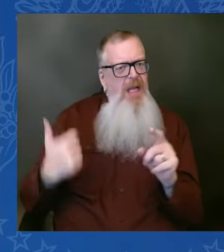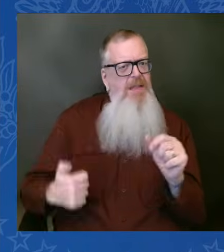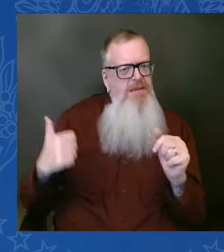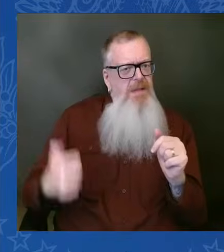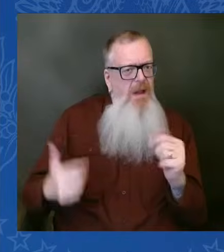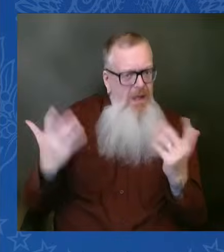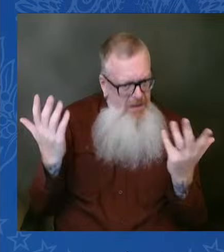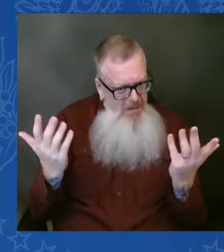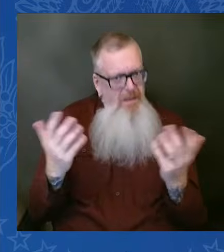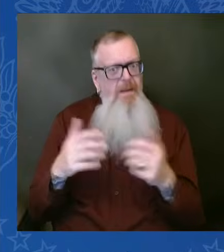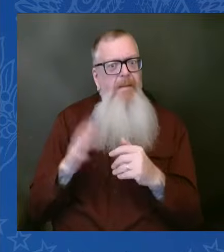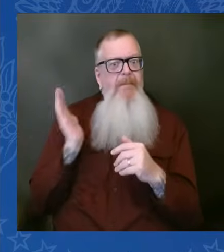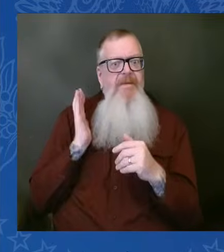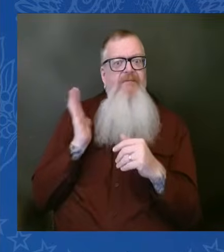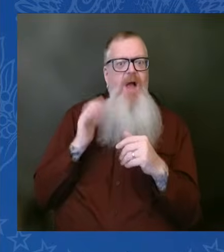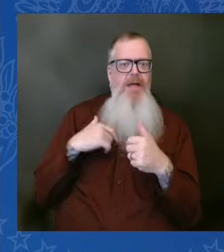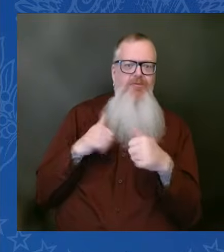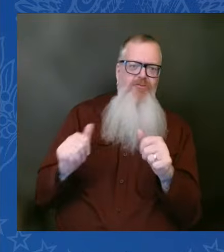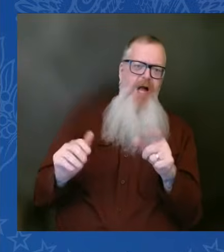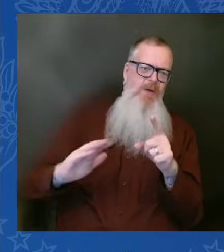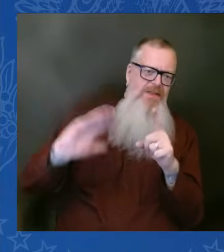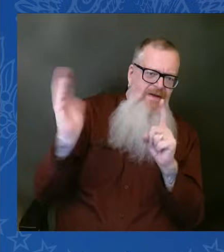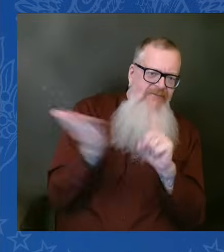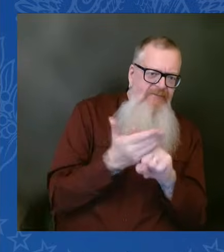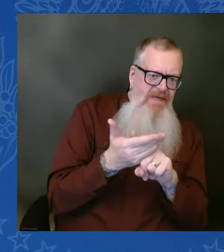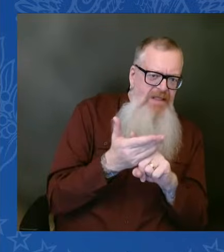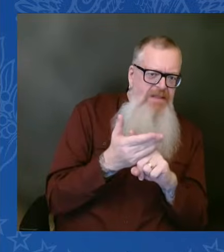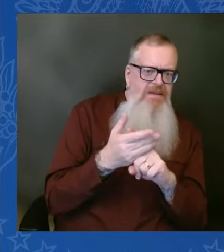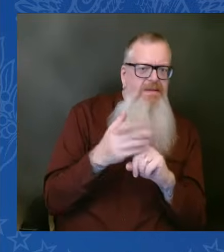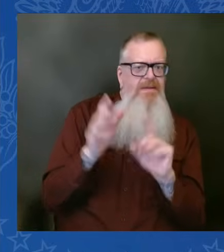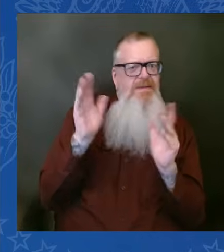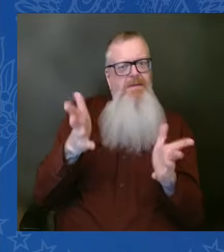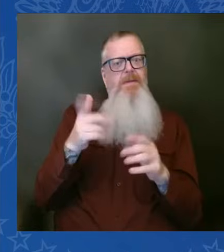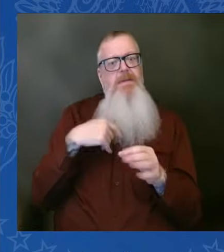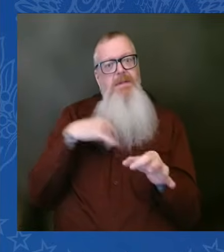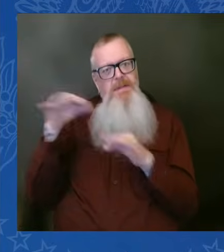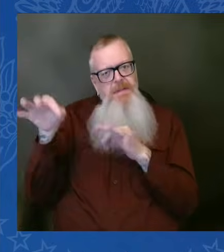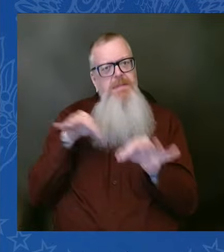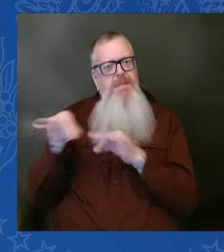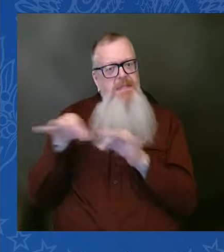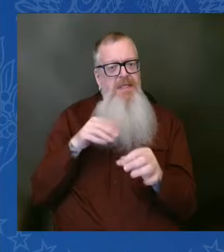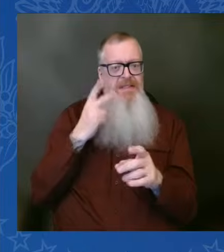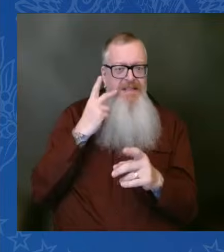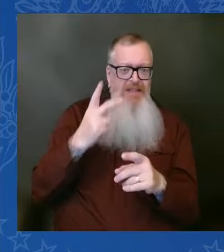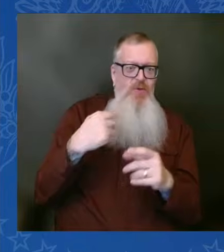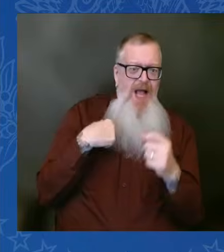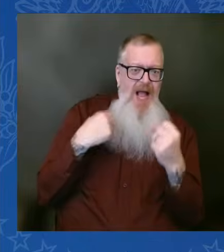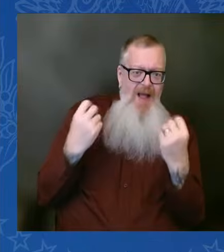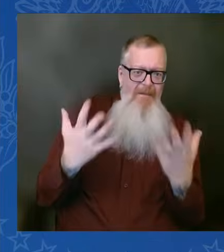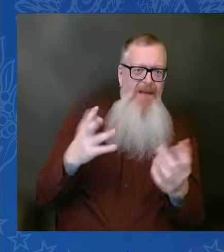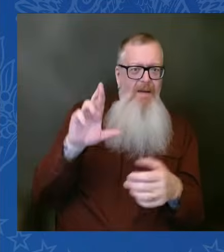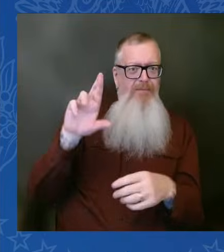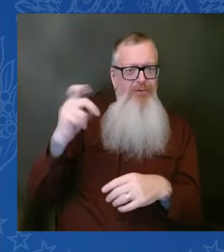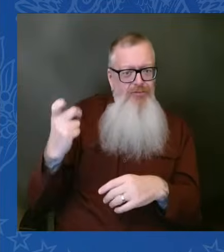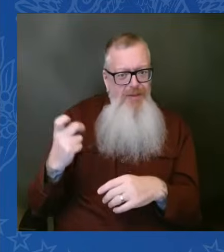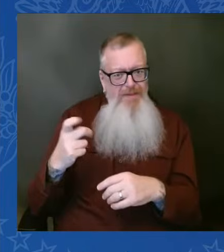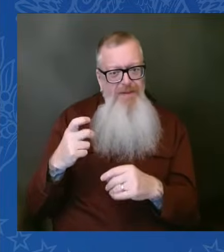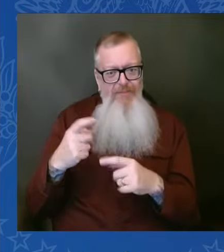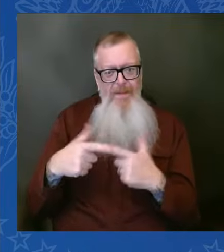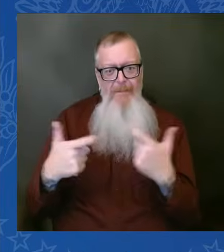I’d go around the country doing town meetings and say, “Anybody has a prescription from a major drug company in America? Come with me and get on Air Force One.